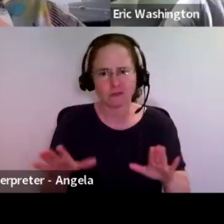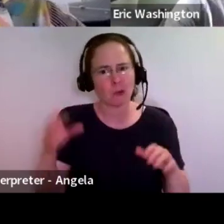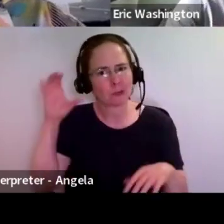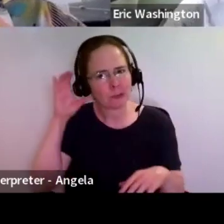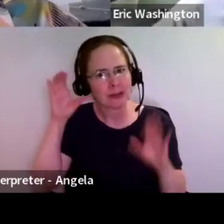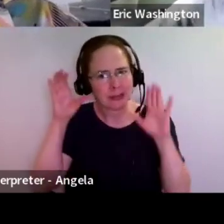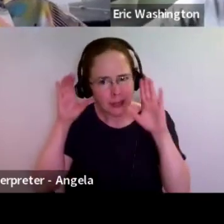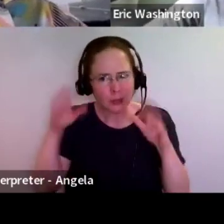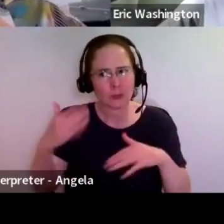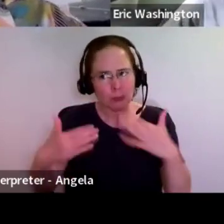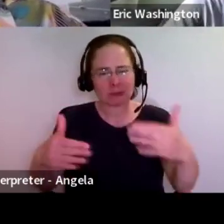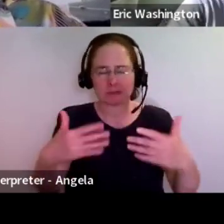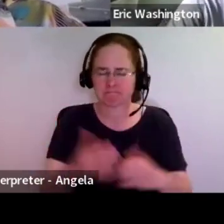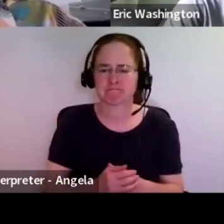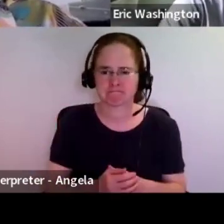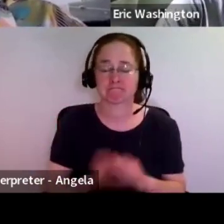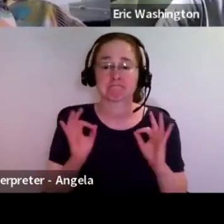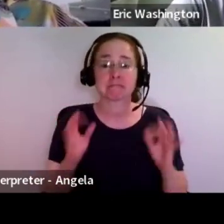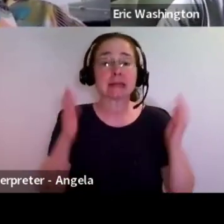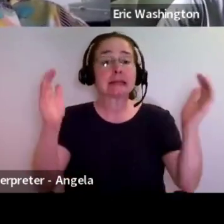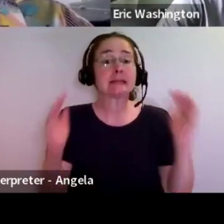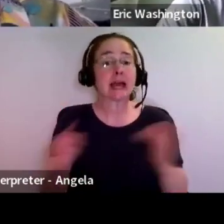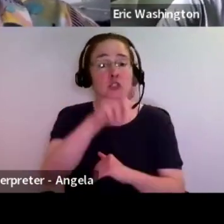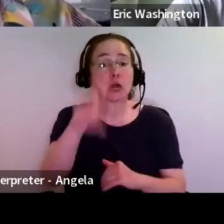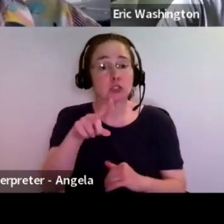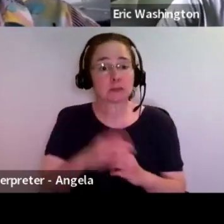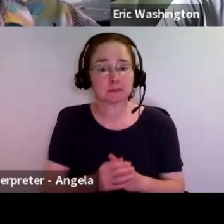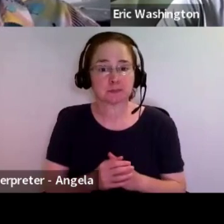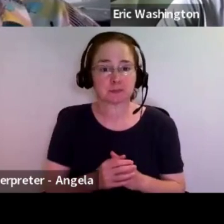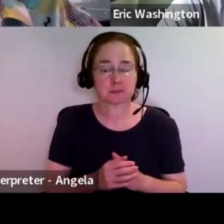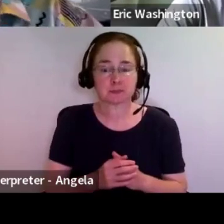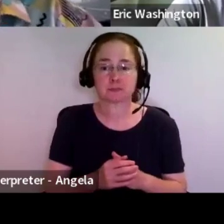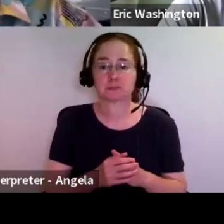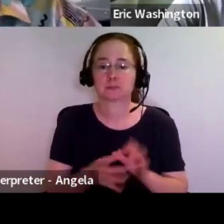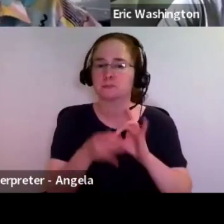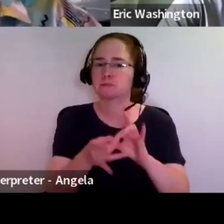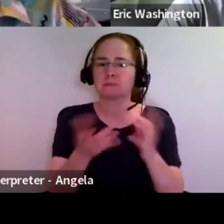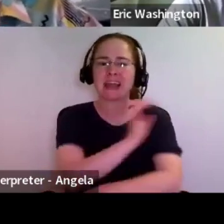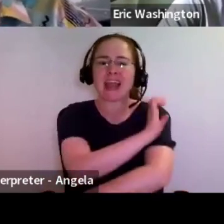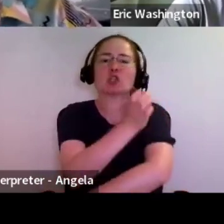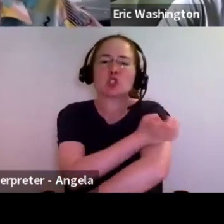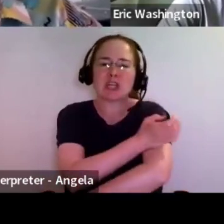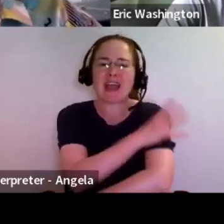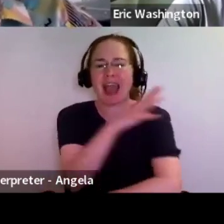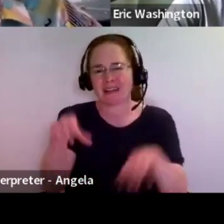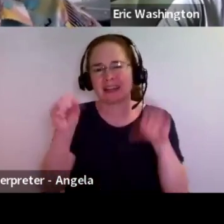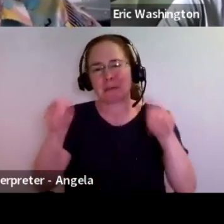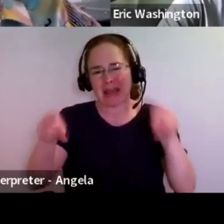forward. So our next question is around energy and capacity. So